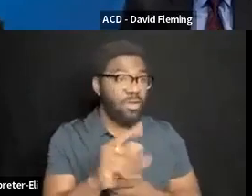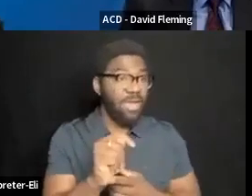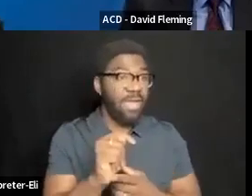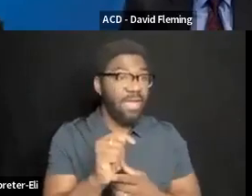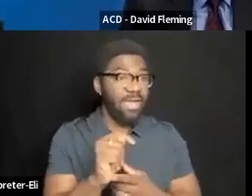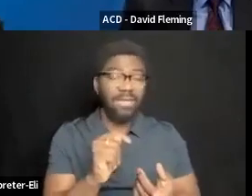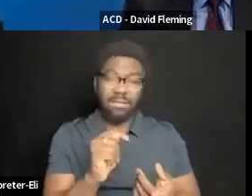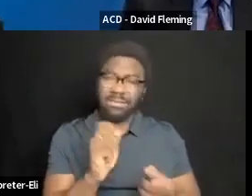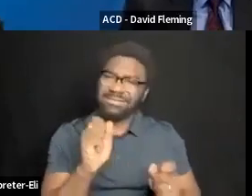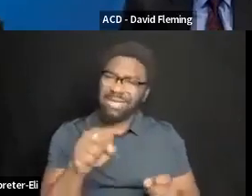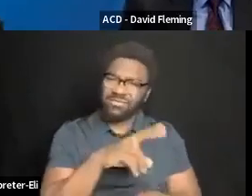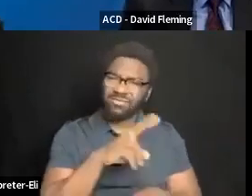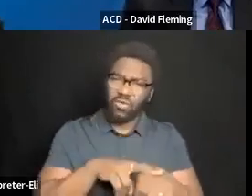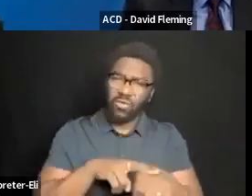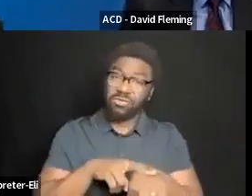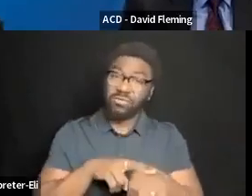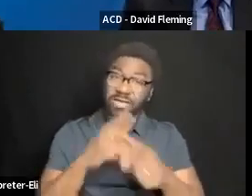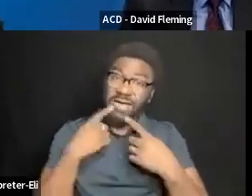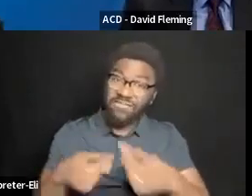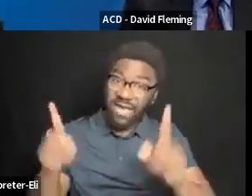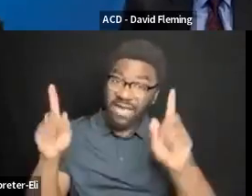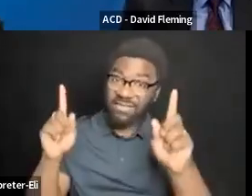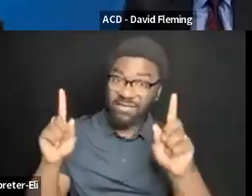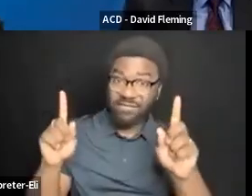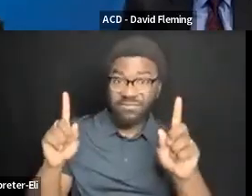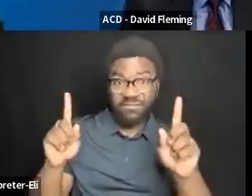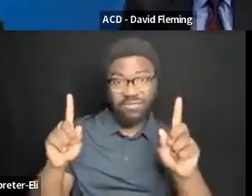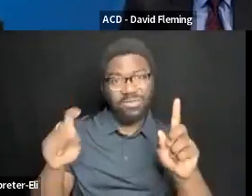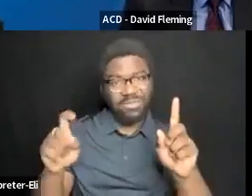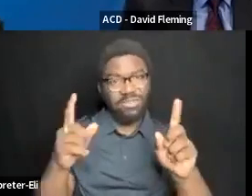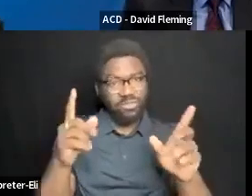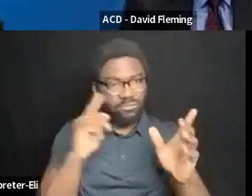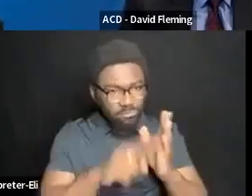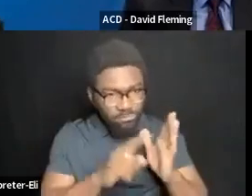Does that make sense to you? Yes, very good point.